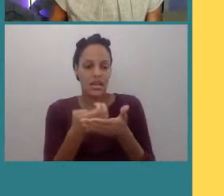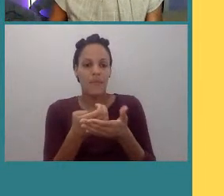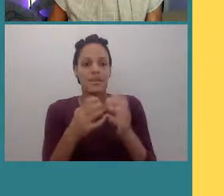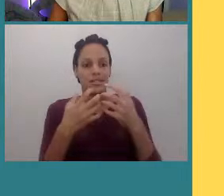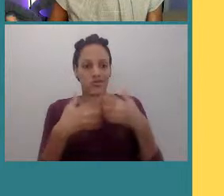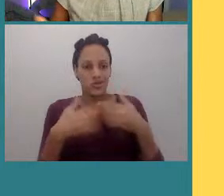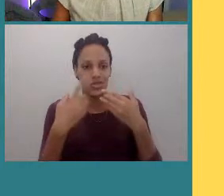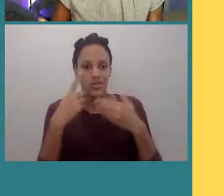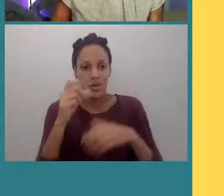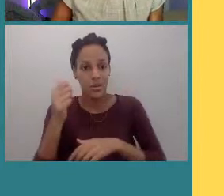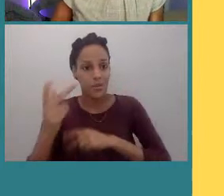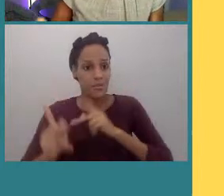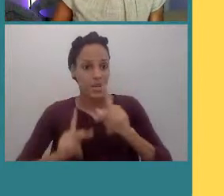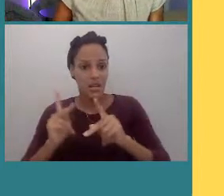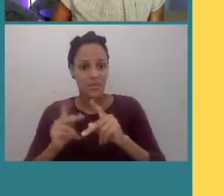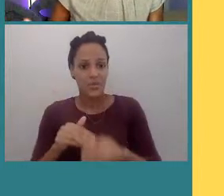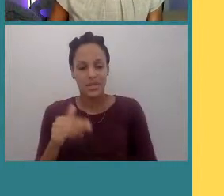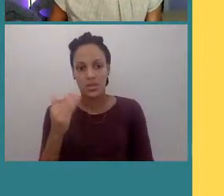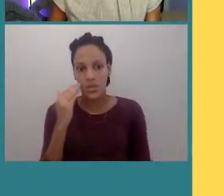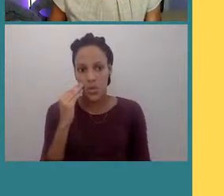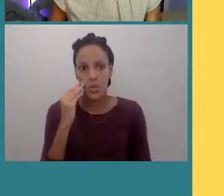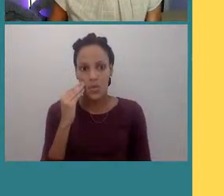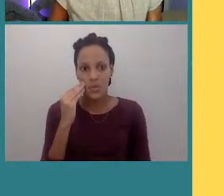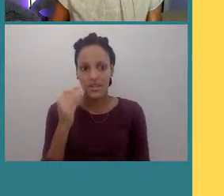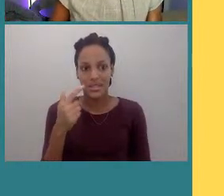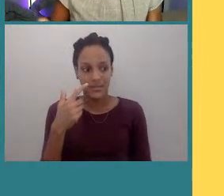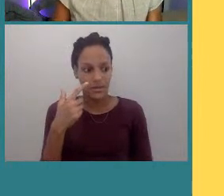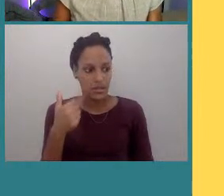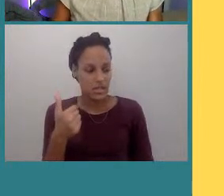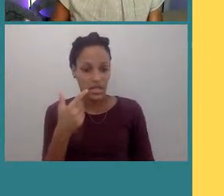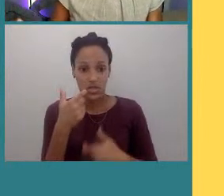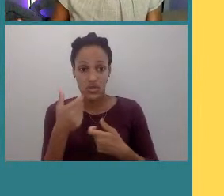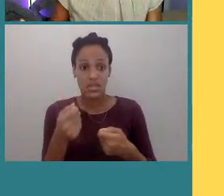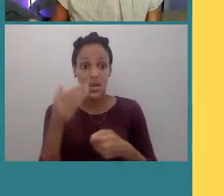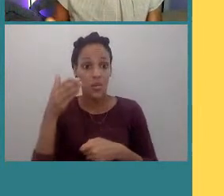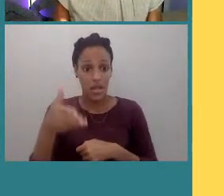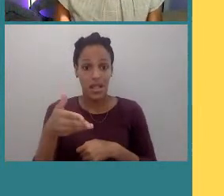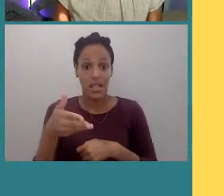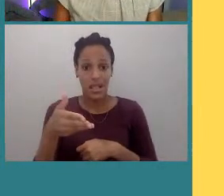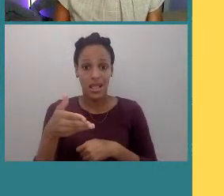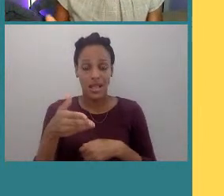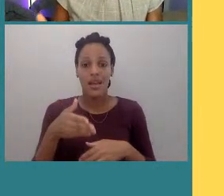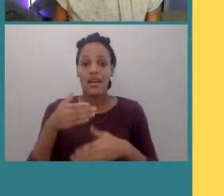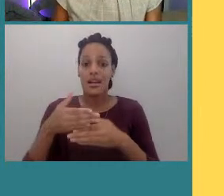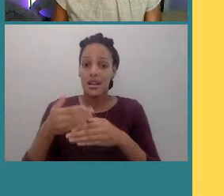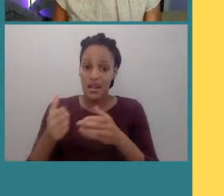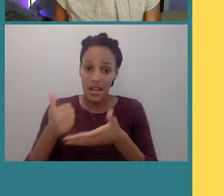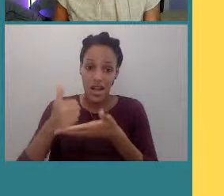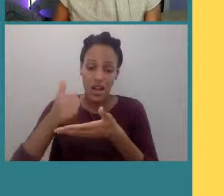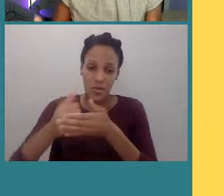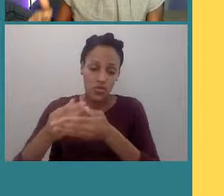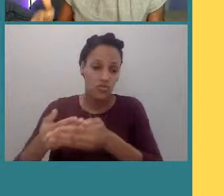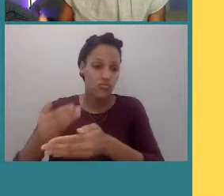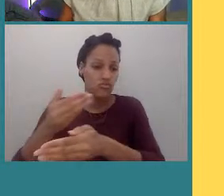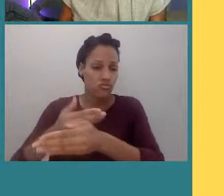Ironically it is going to help you grow and get visibility faster, stronger and better.